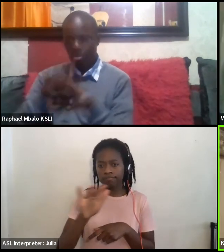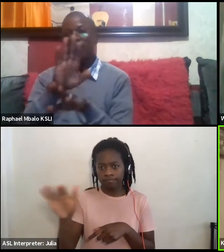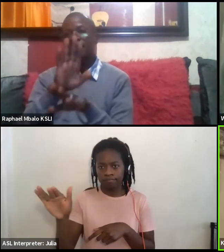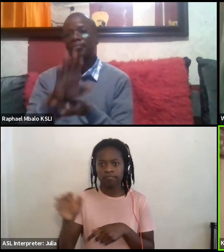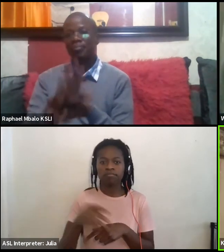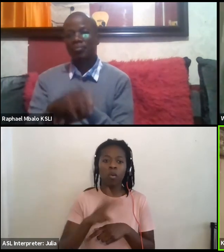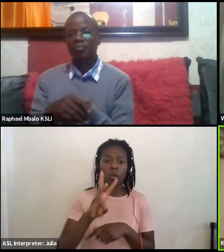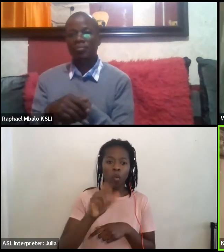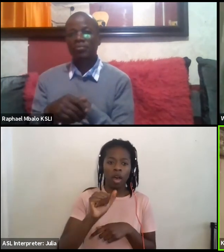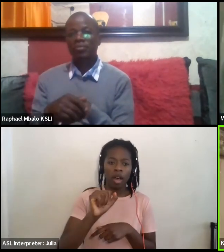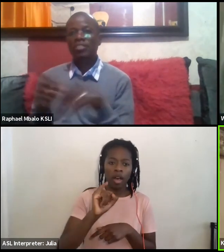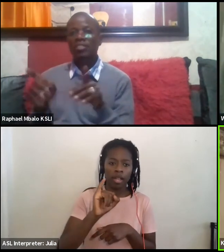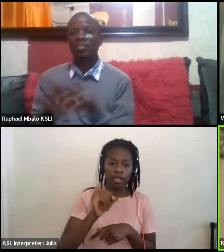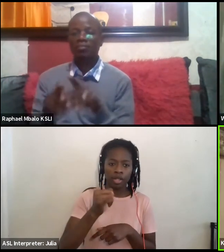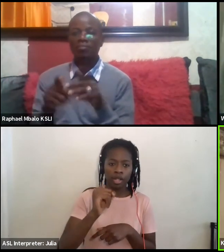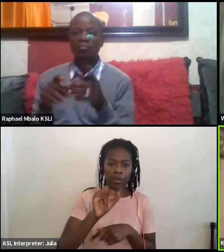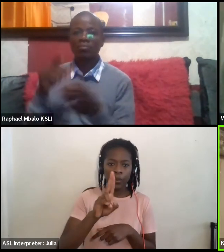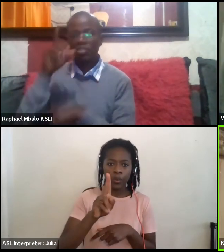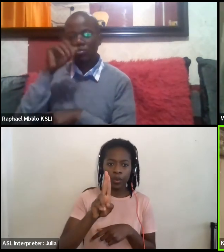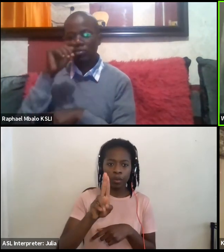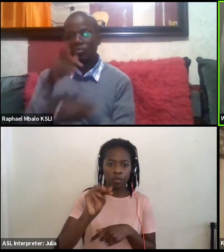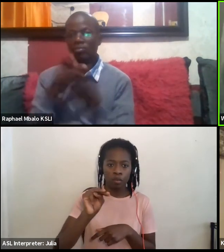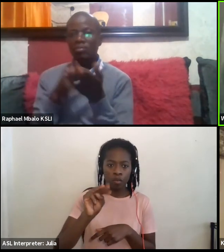My Twitter handle is @wanjikumwawu.